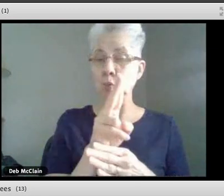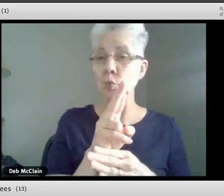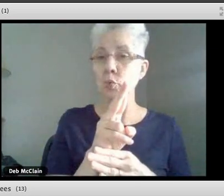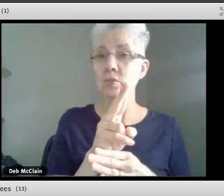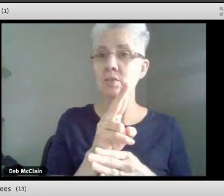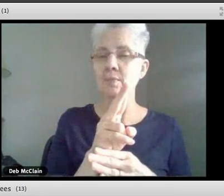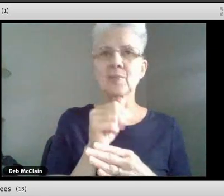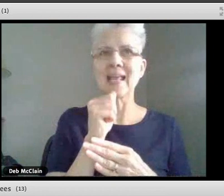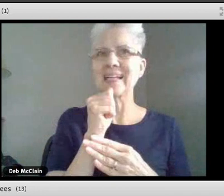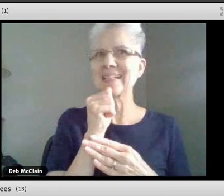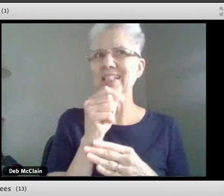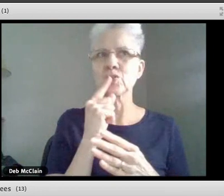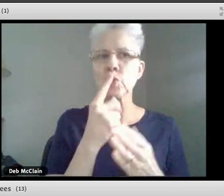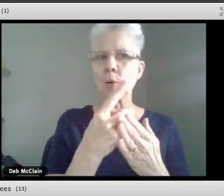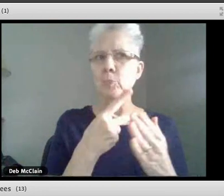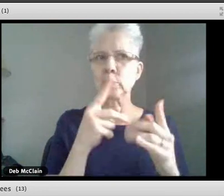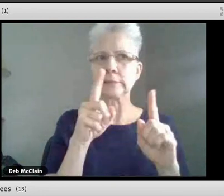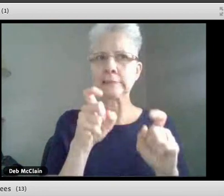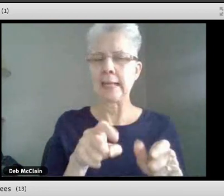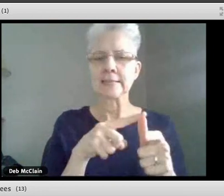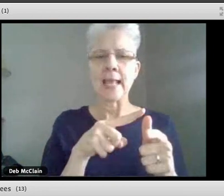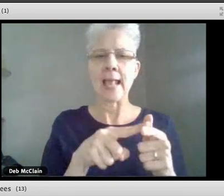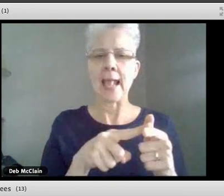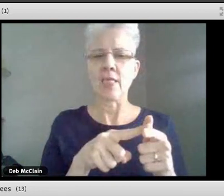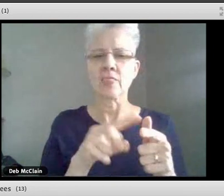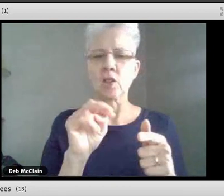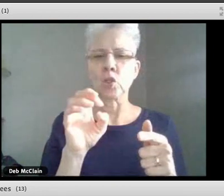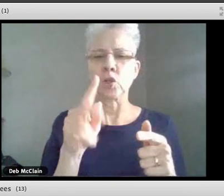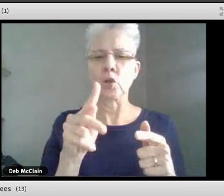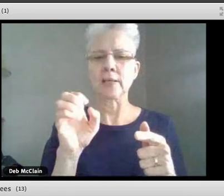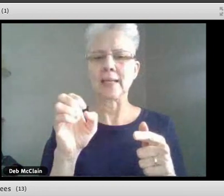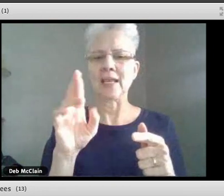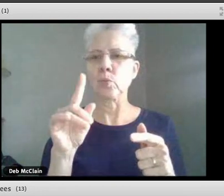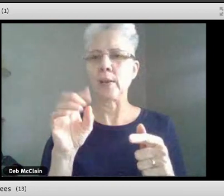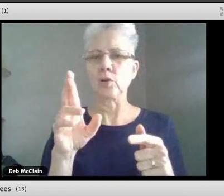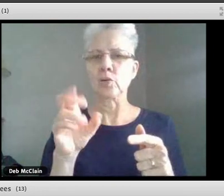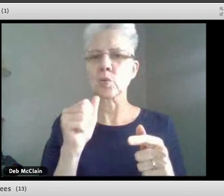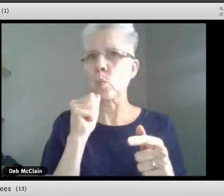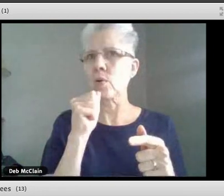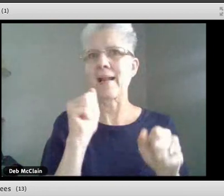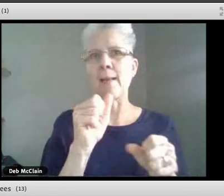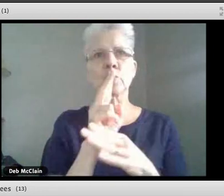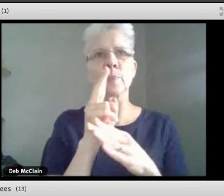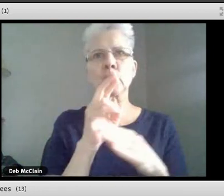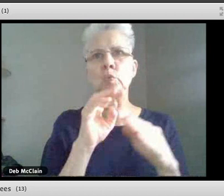and the nook eReaders were completely inaccessible. So think about, you know, that new technology.